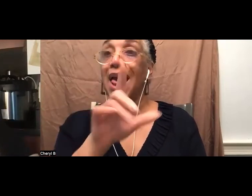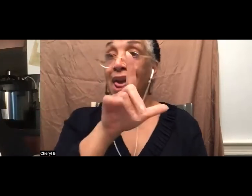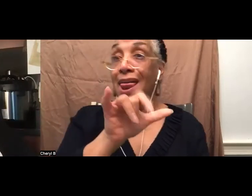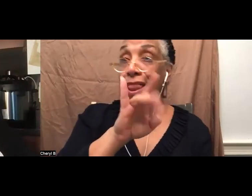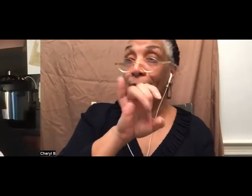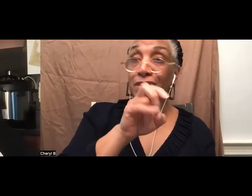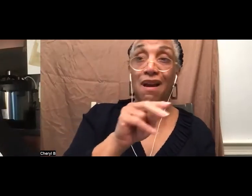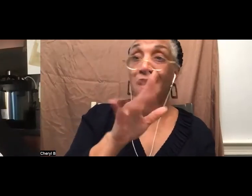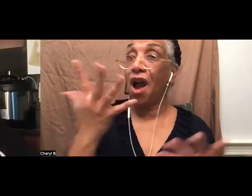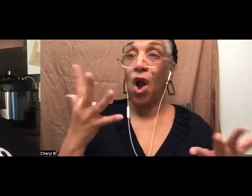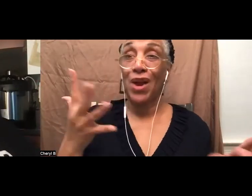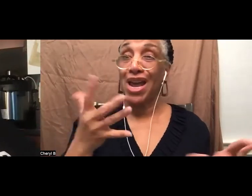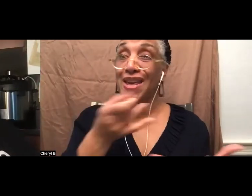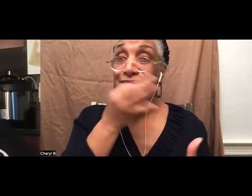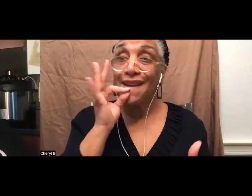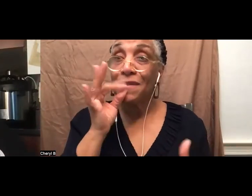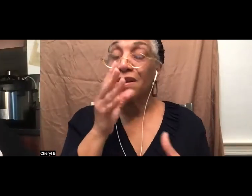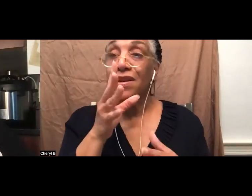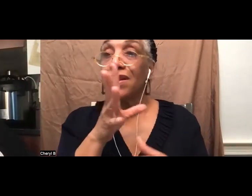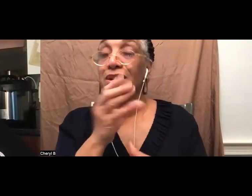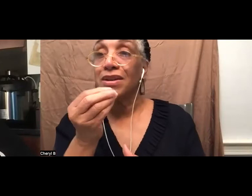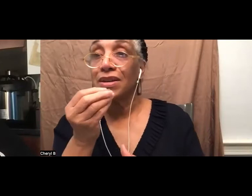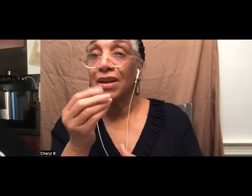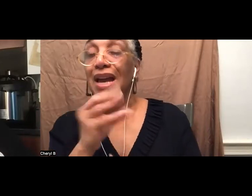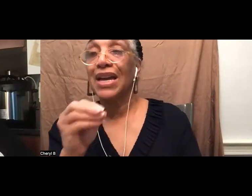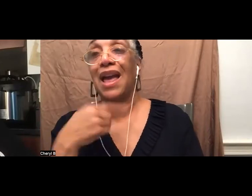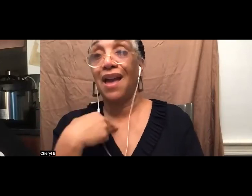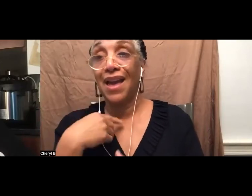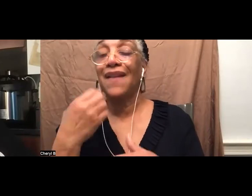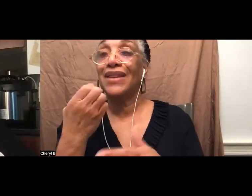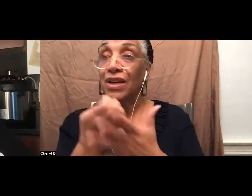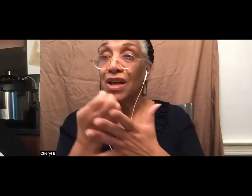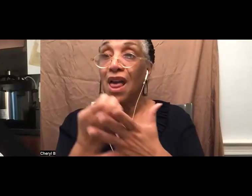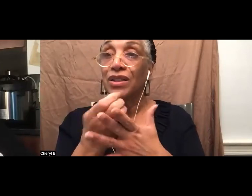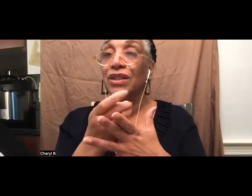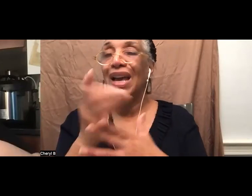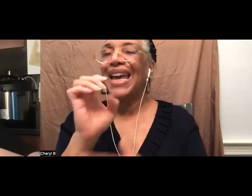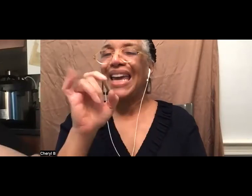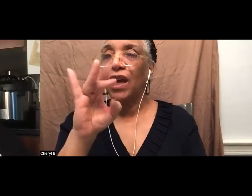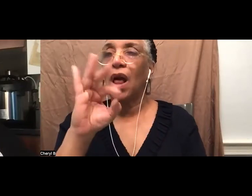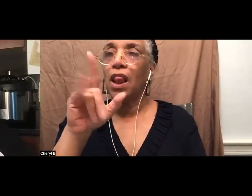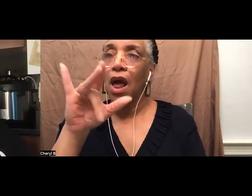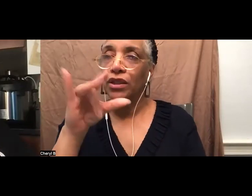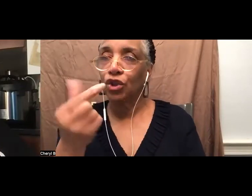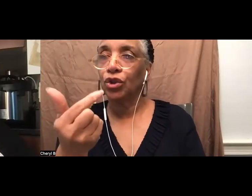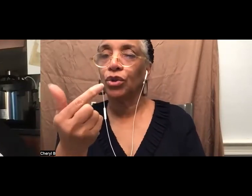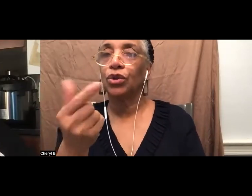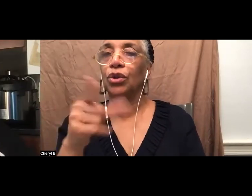Lebanon has also experienced ecological disasters as a result of war.